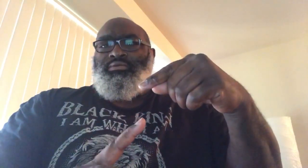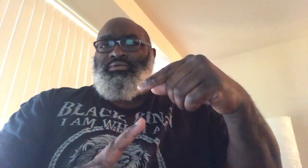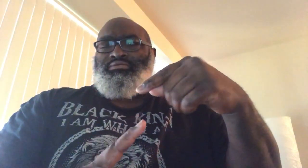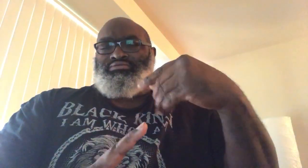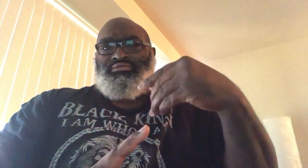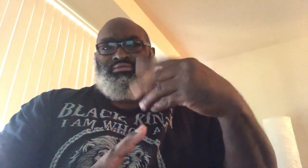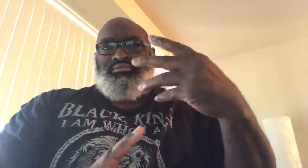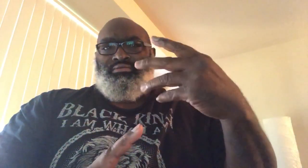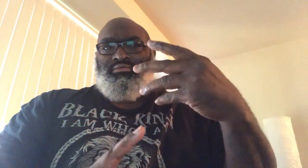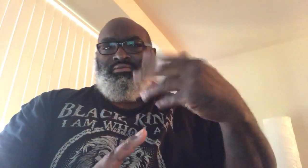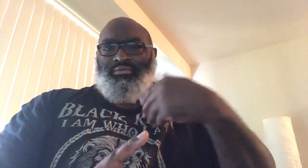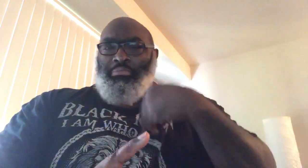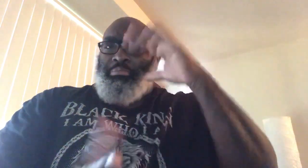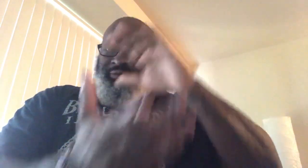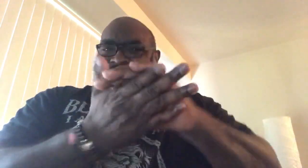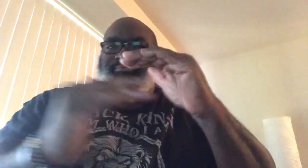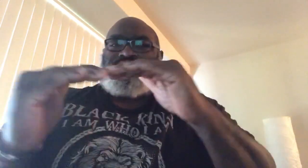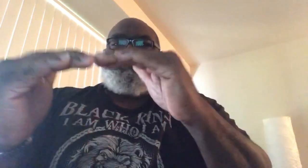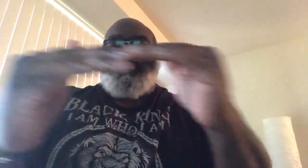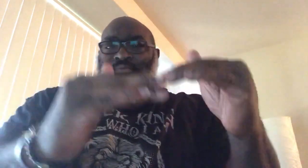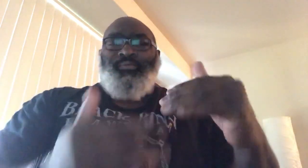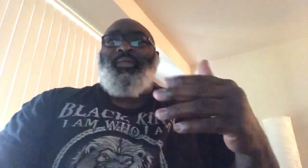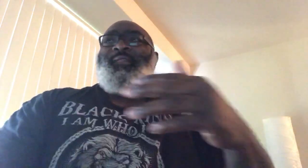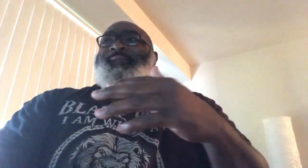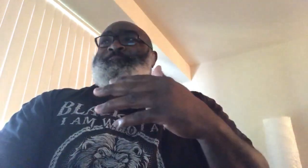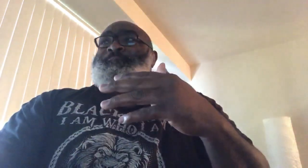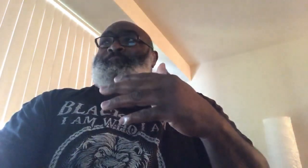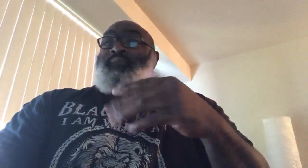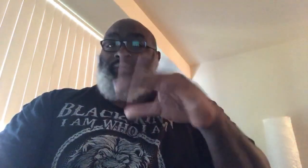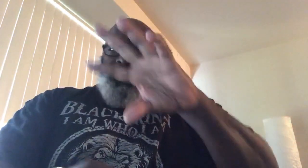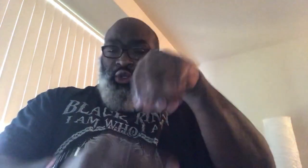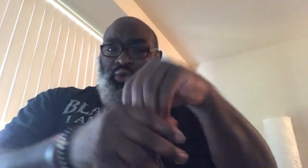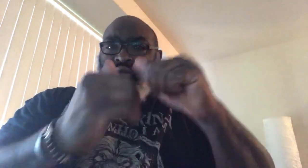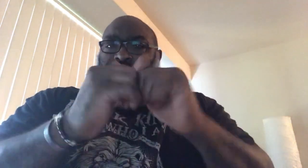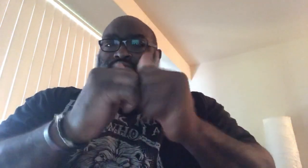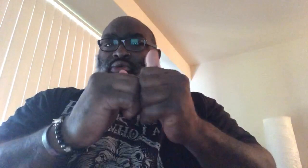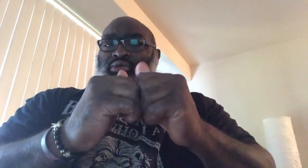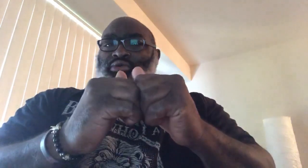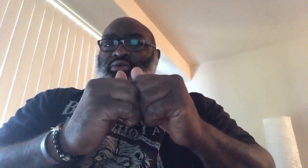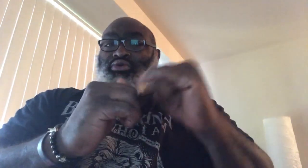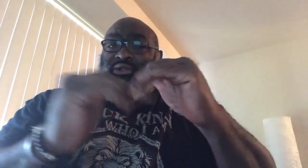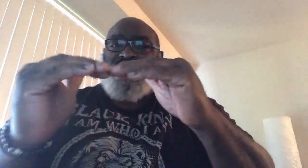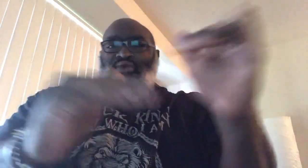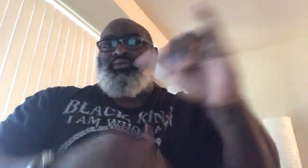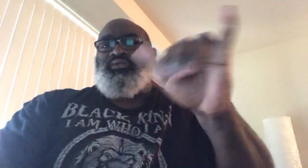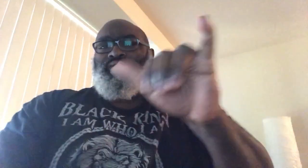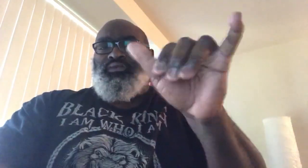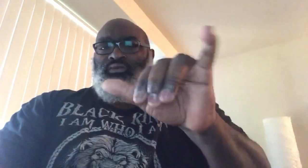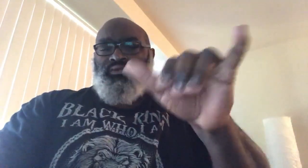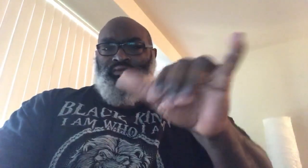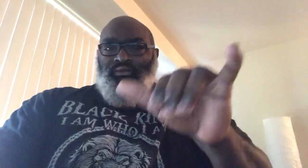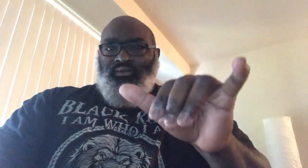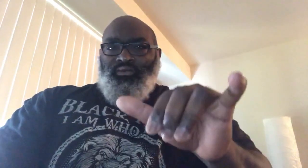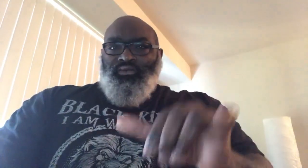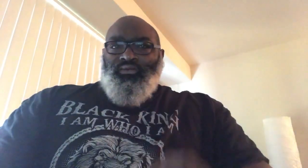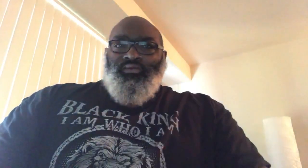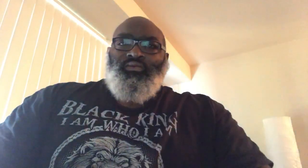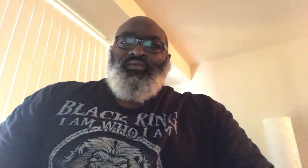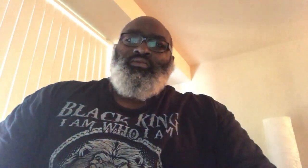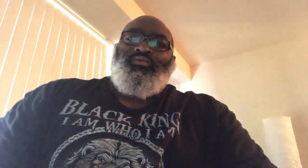should be paid equally to those with degrees. Also, there should be equality in sports.